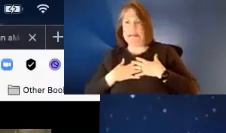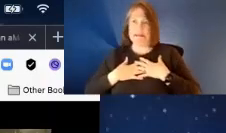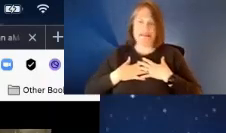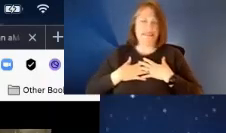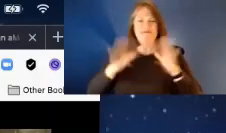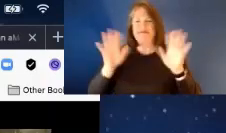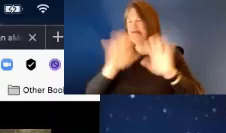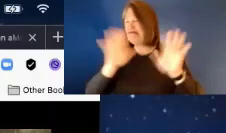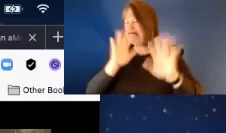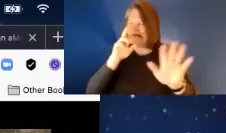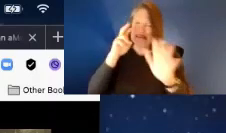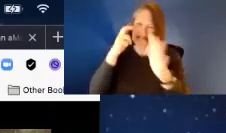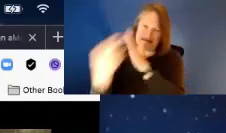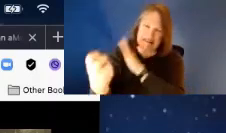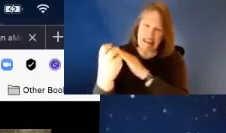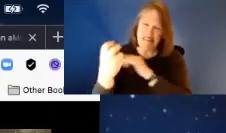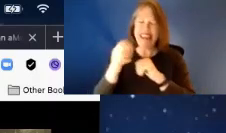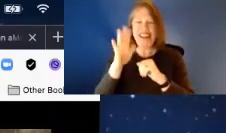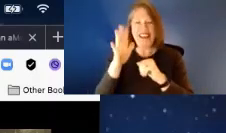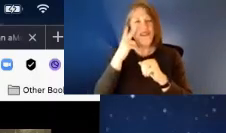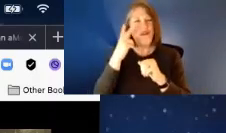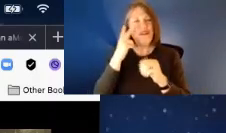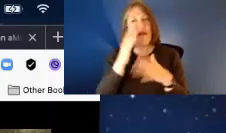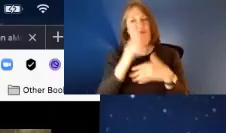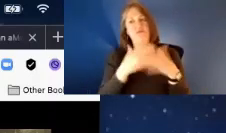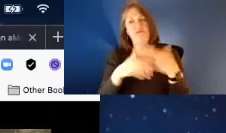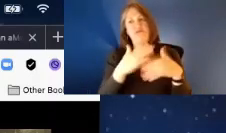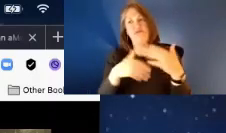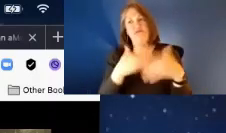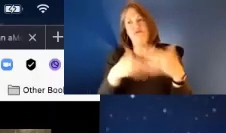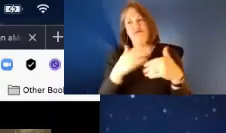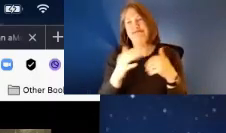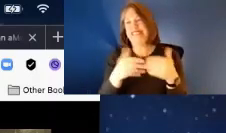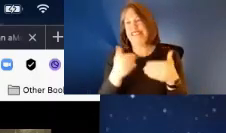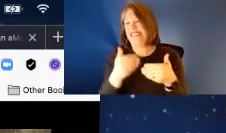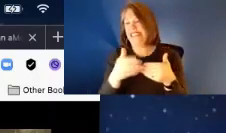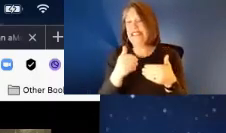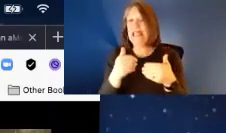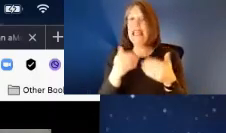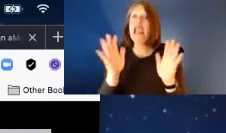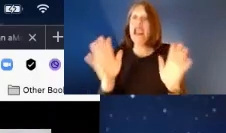and you will see the things go really quickly. 06:48:59 That being said, I will switch over